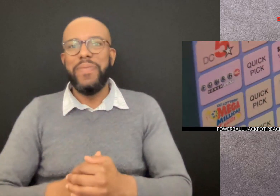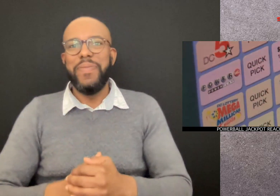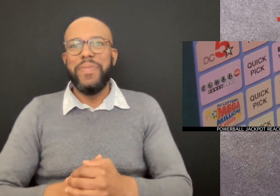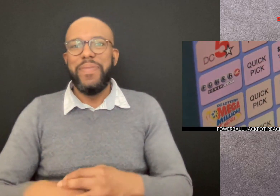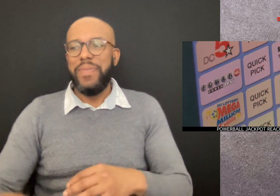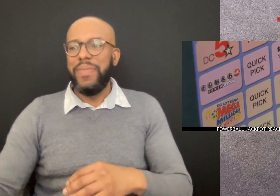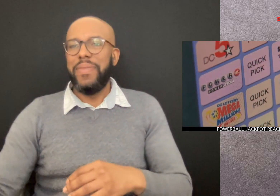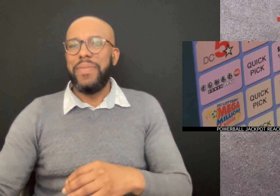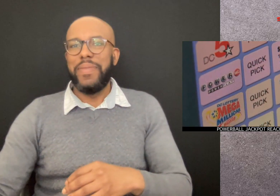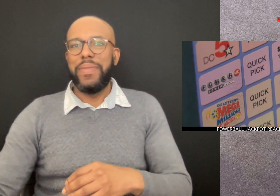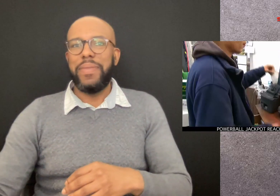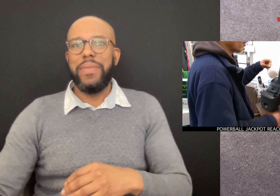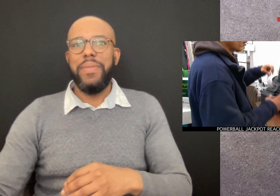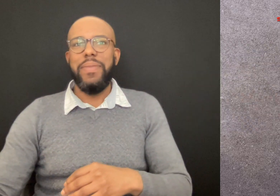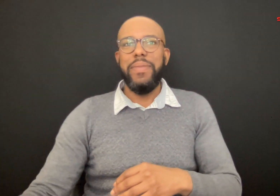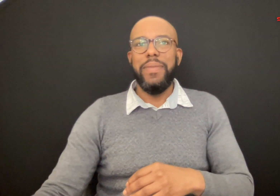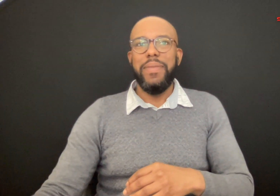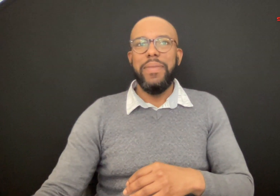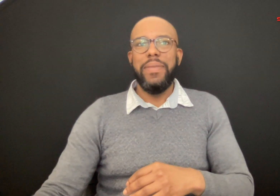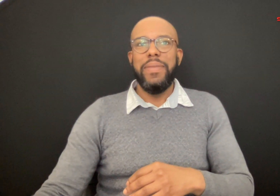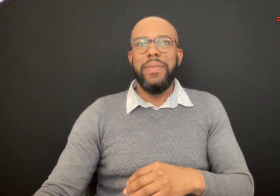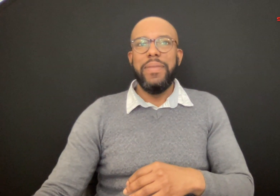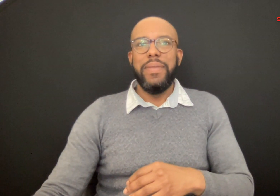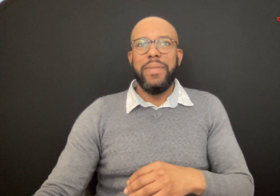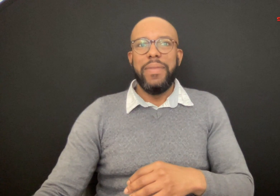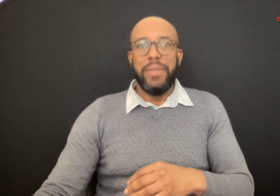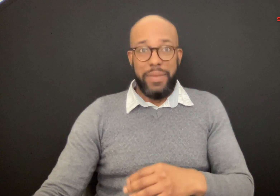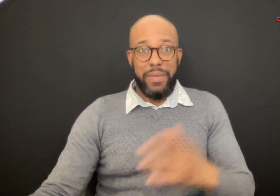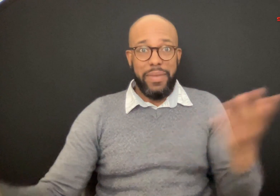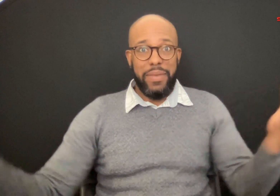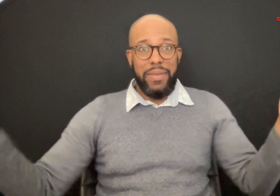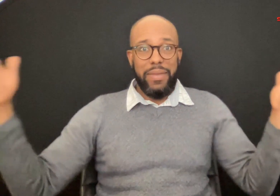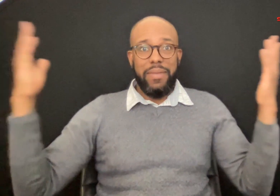good luck to anyone hoping to cash in on the big prize.